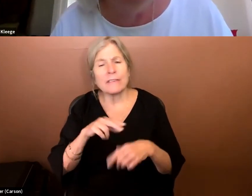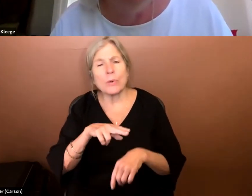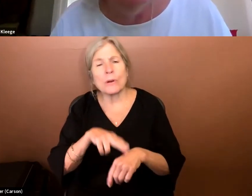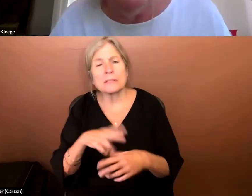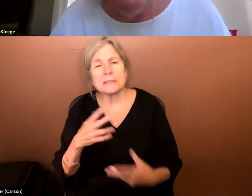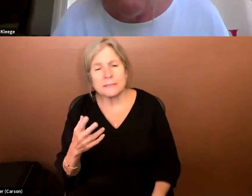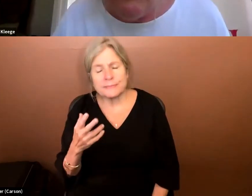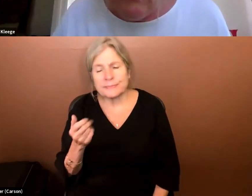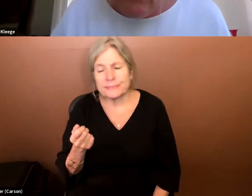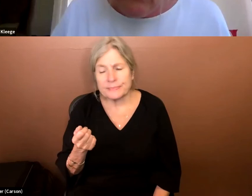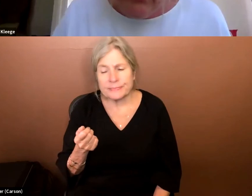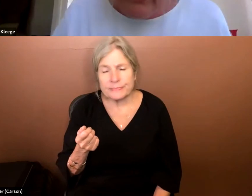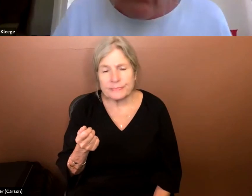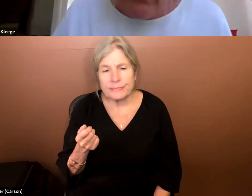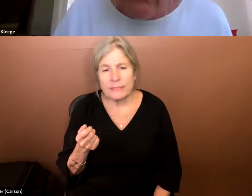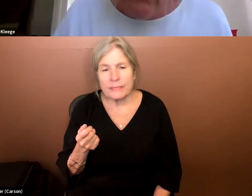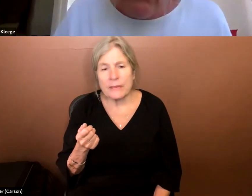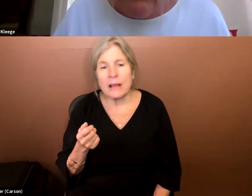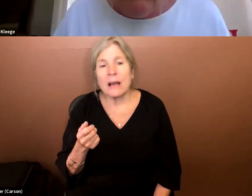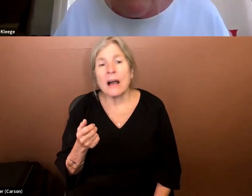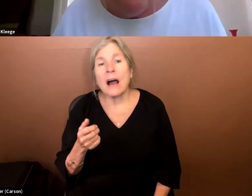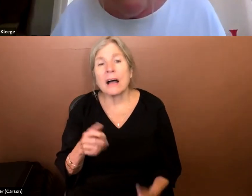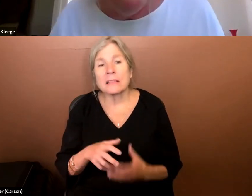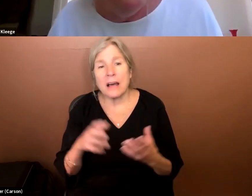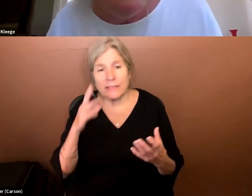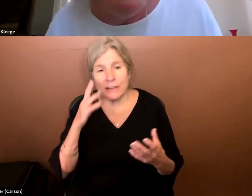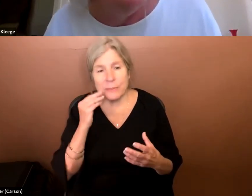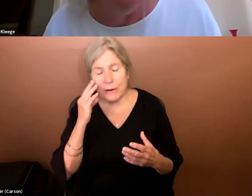of experienced Braille readers read with two hands